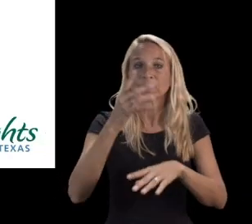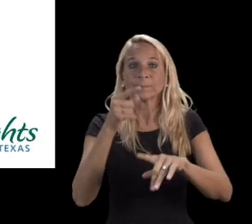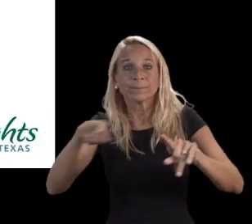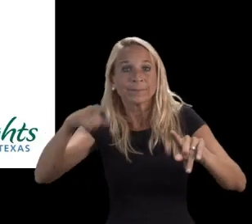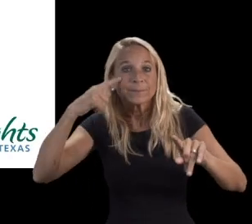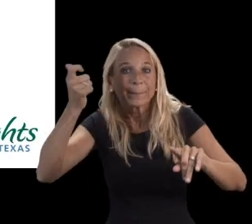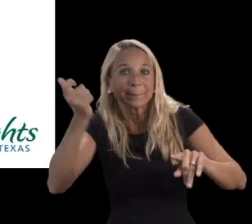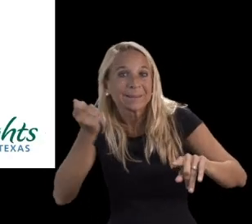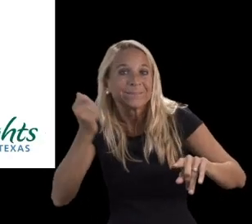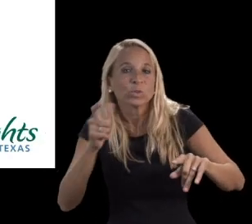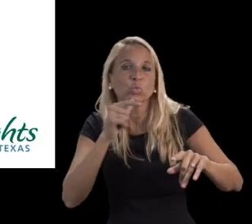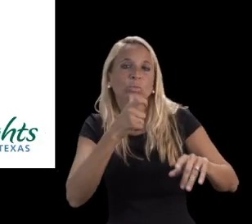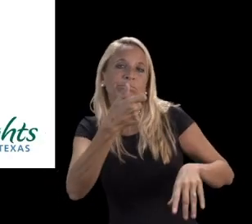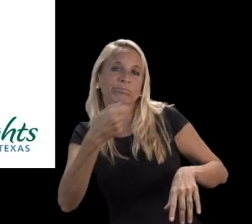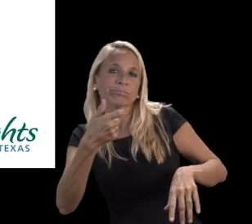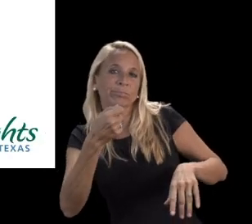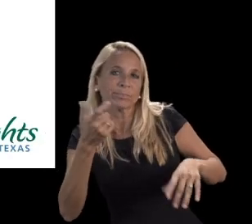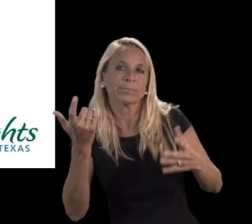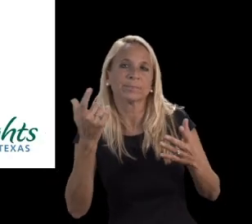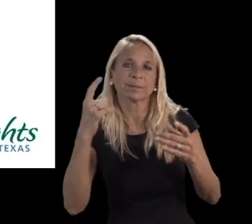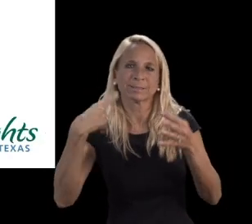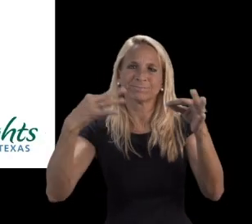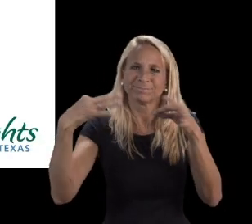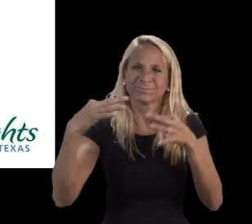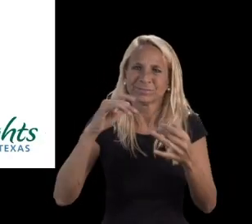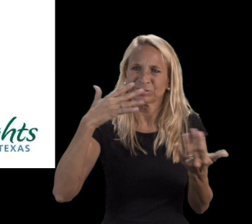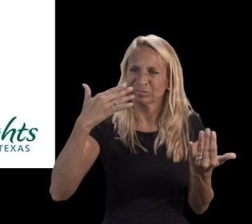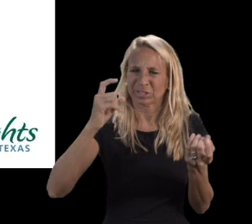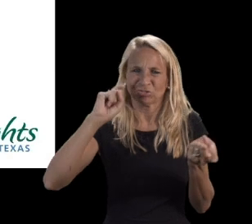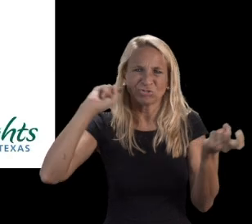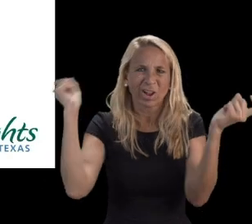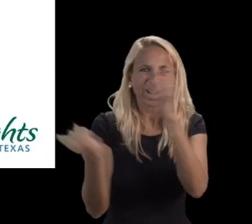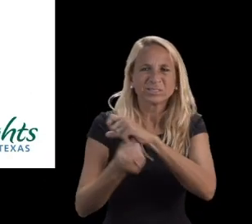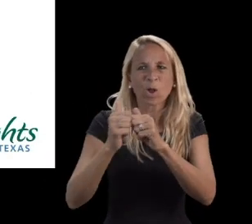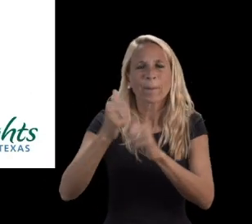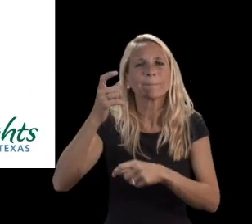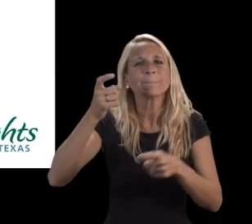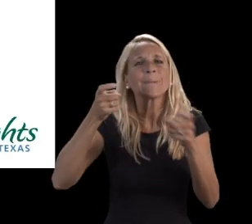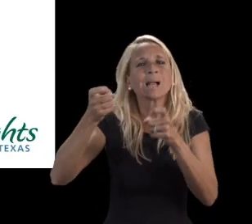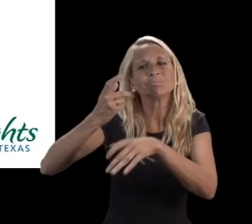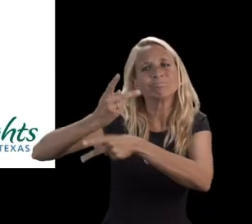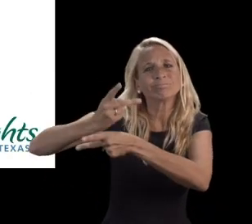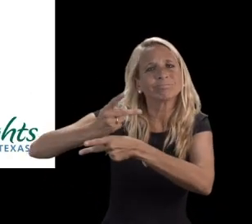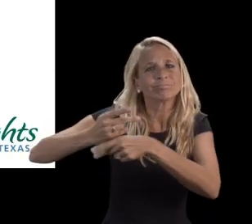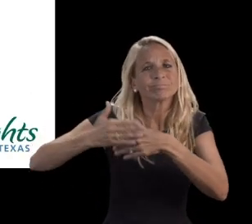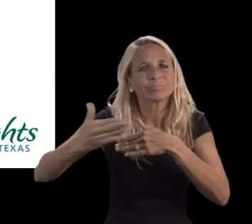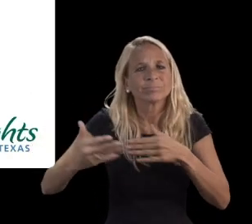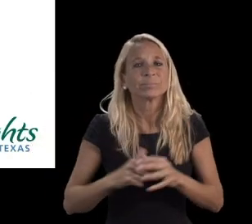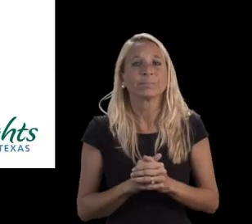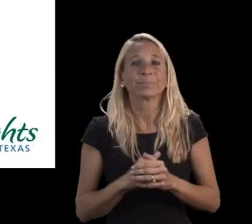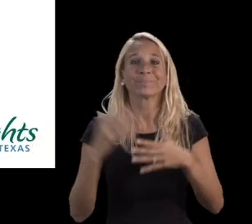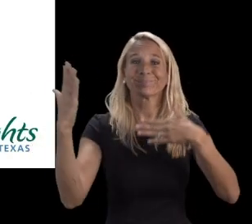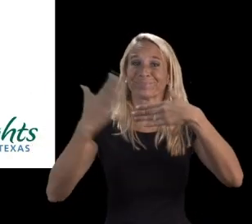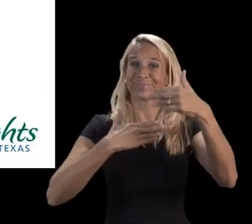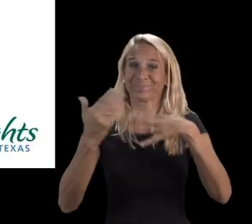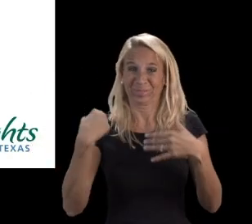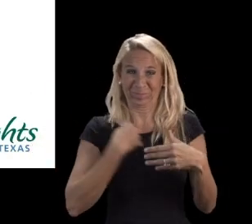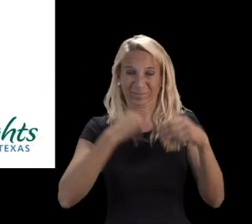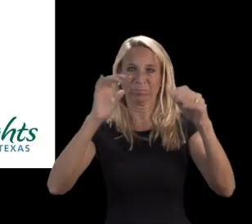just how bad things have changed since things went to managed care. And although we definitely agree that there was changes and